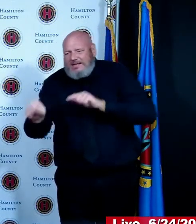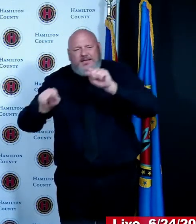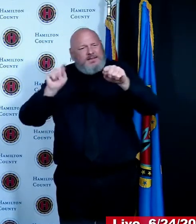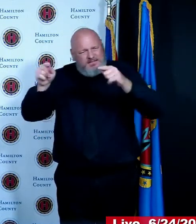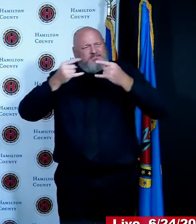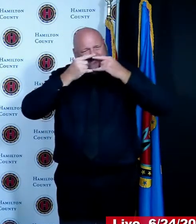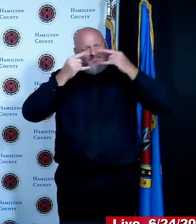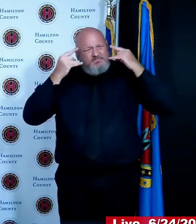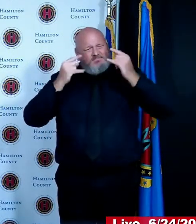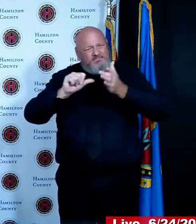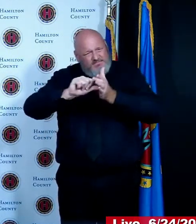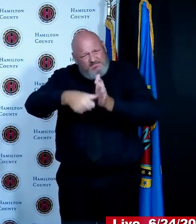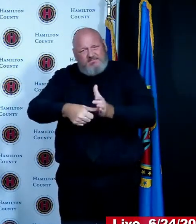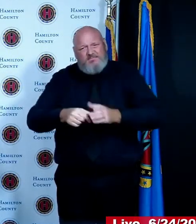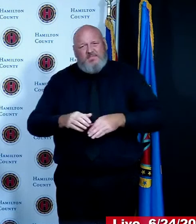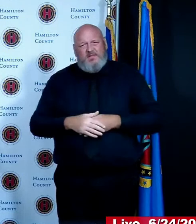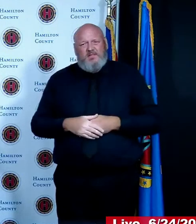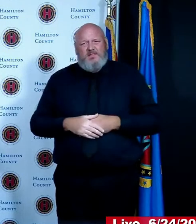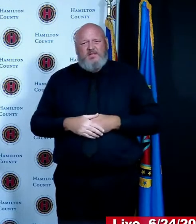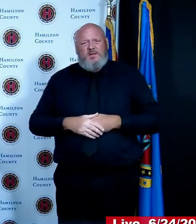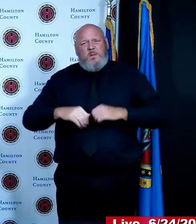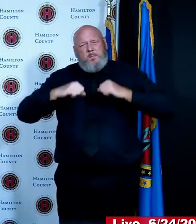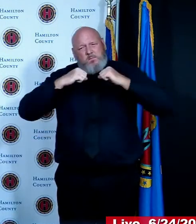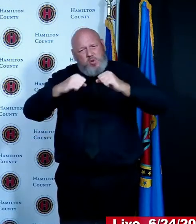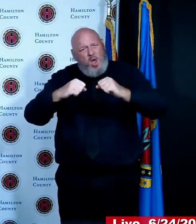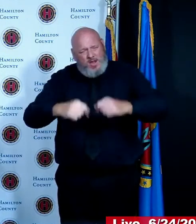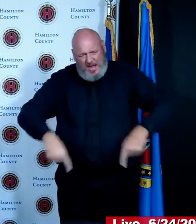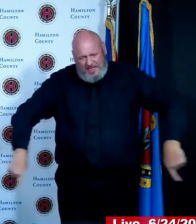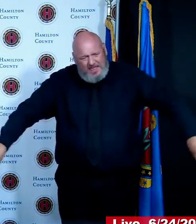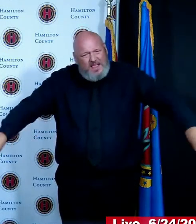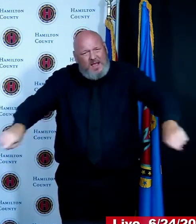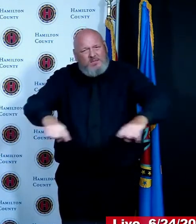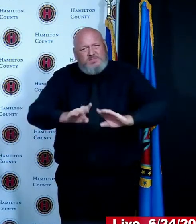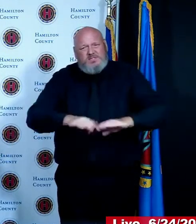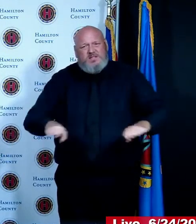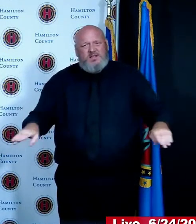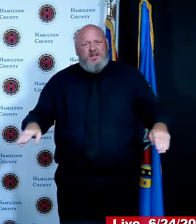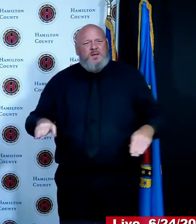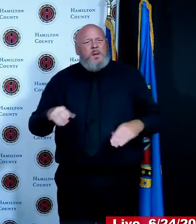protect the most vulnerable in our community together we can take actions